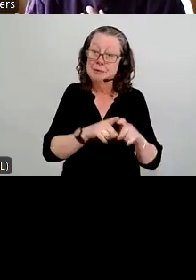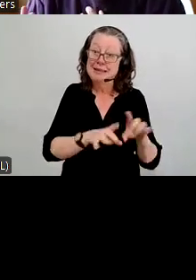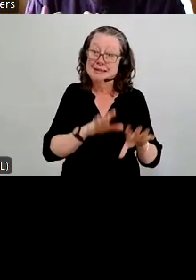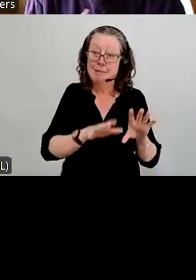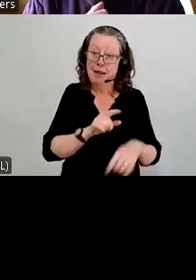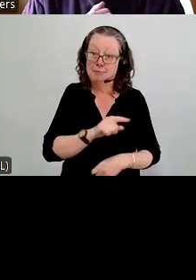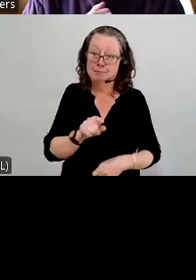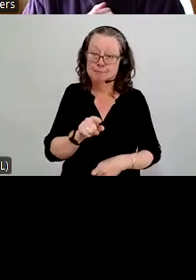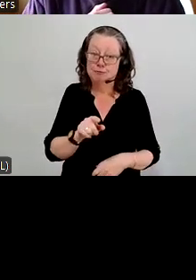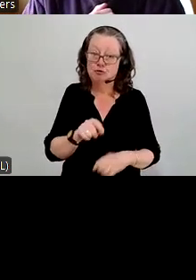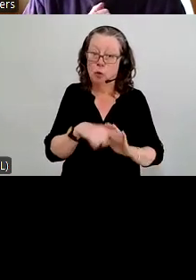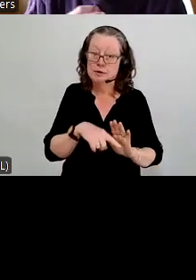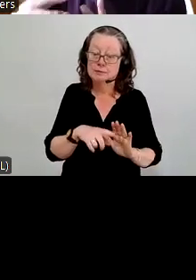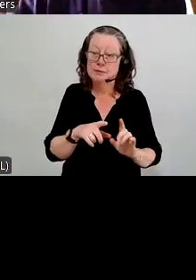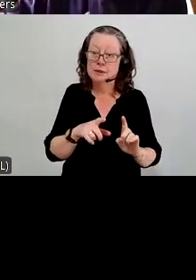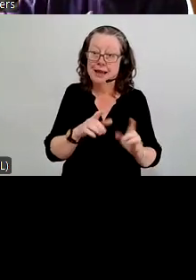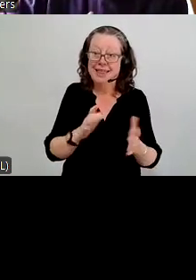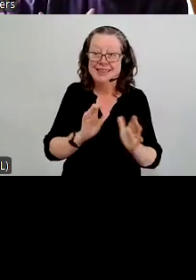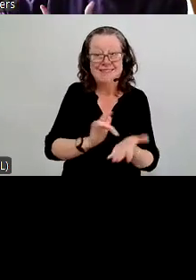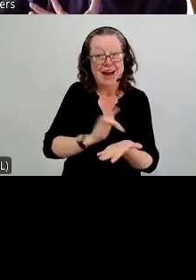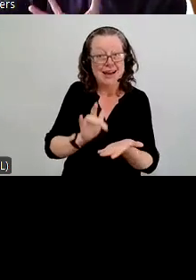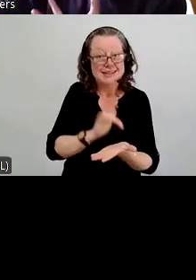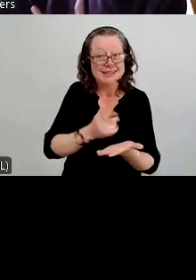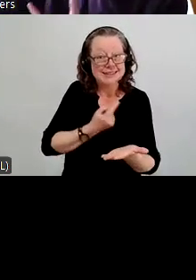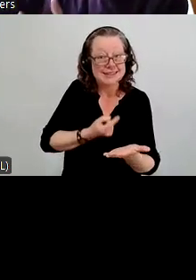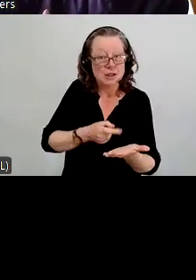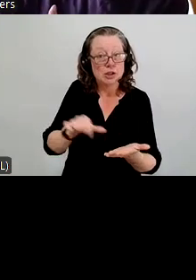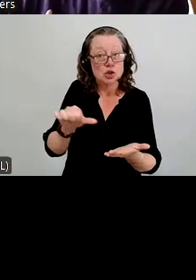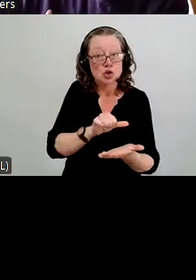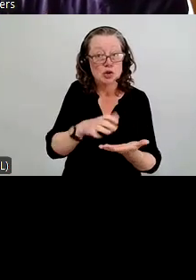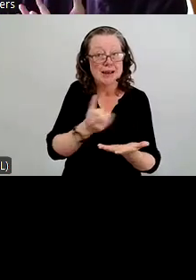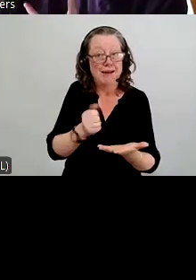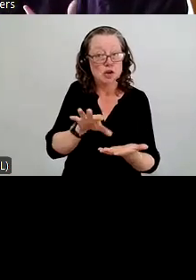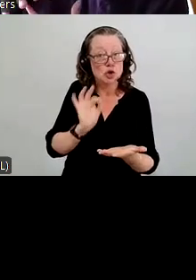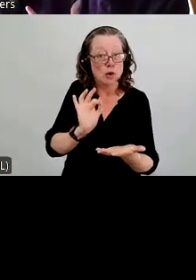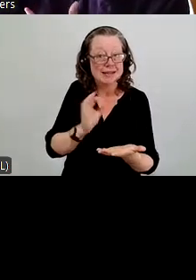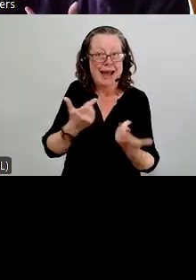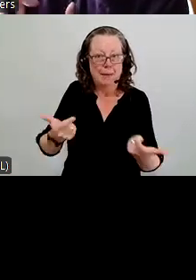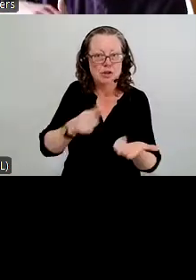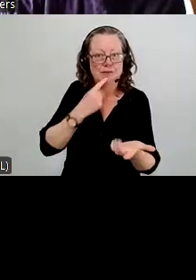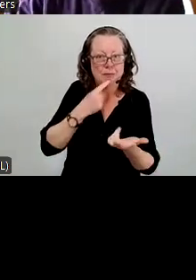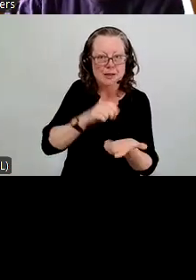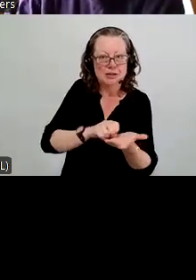You should be able to give the device a choice about what it is as they're moving through the website, whether that device is tracked as well.